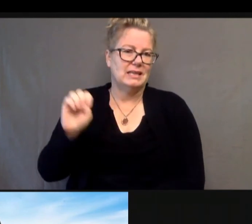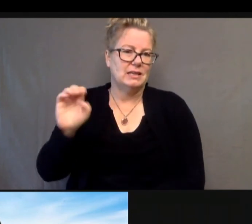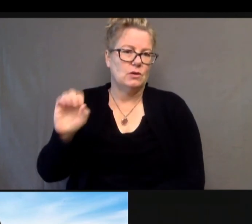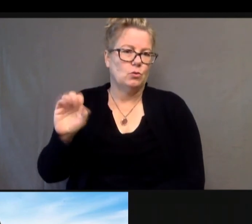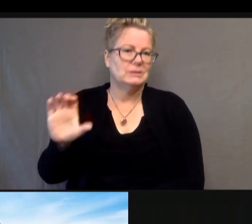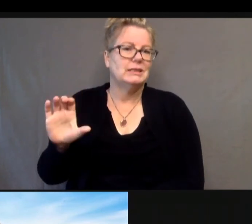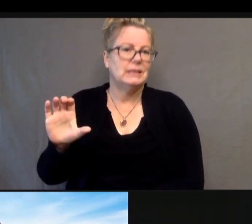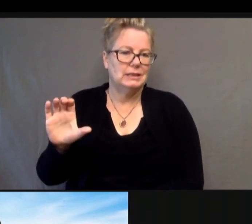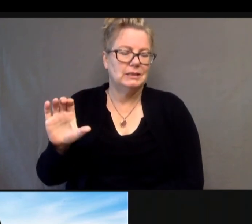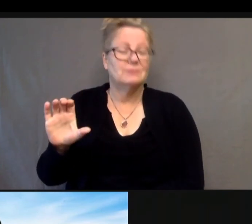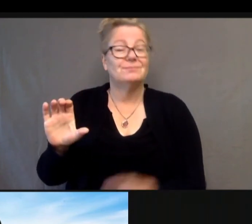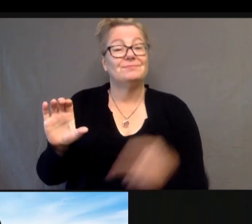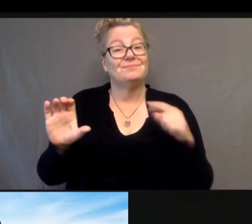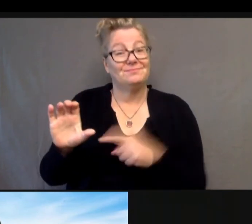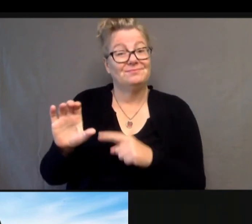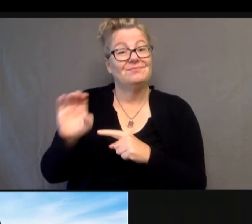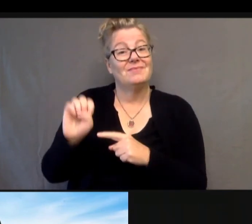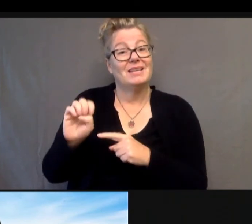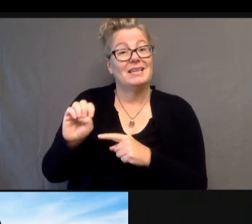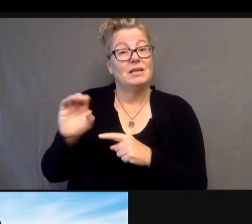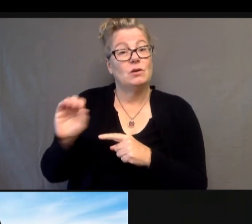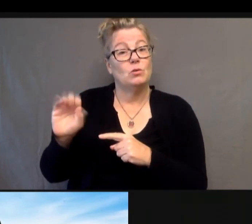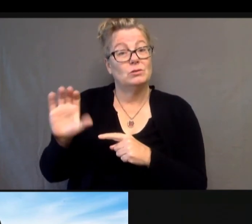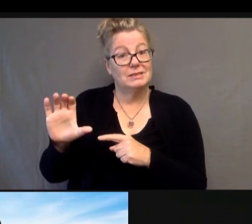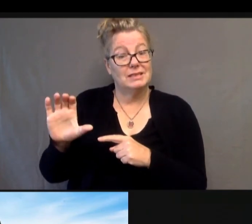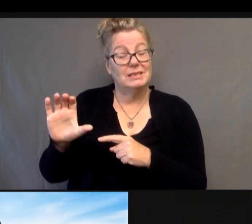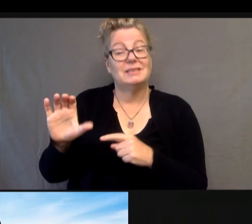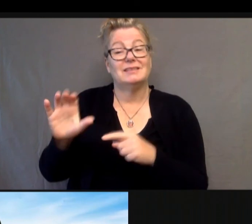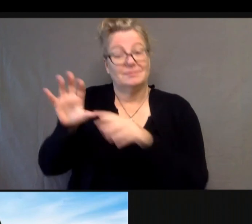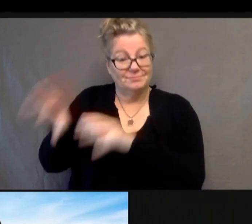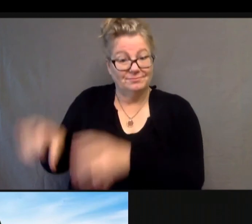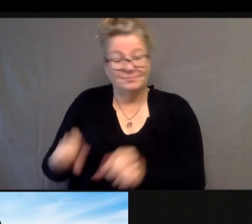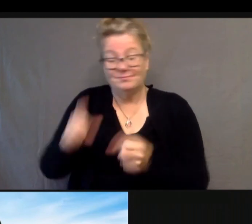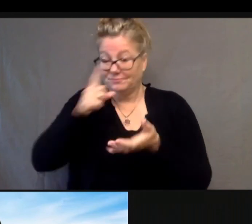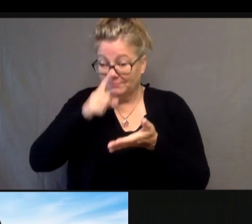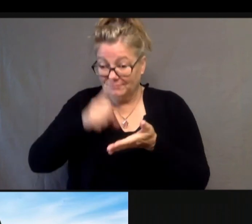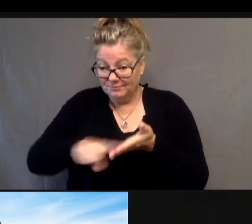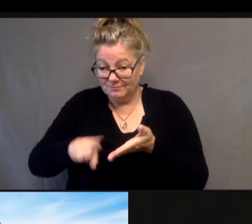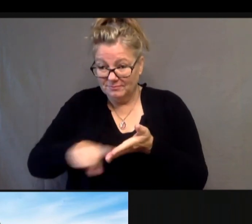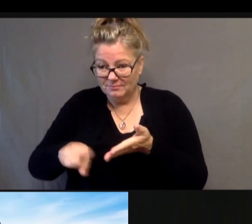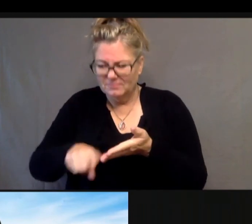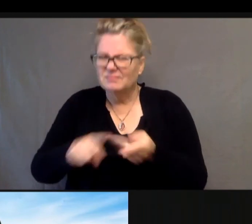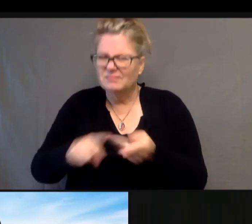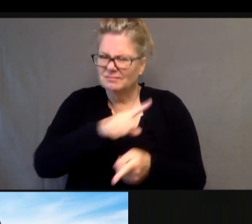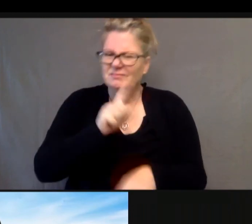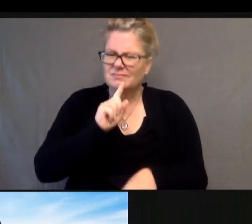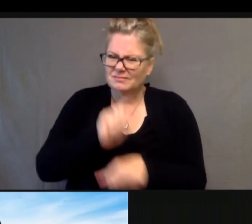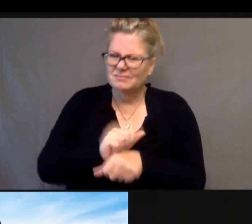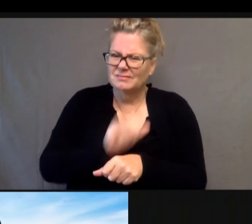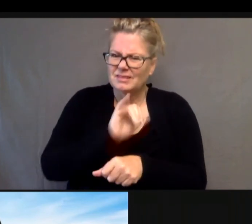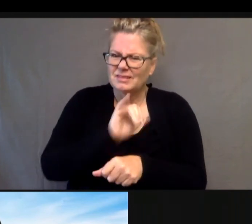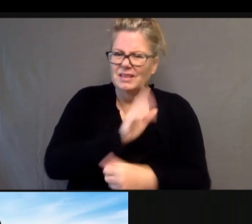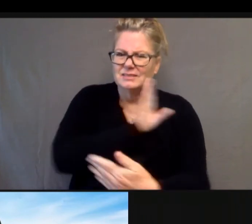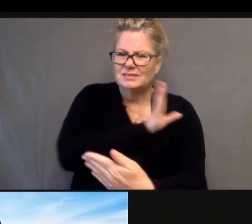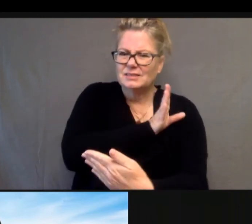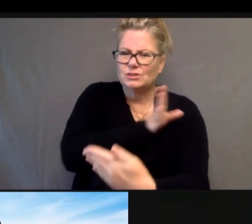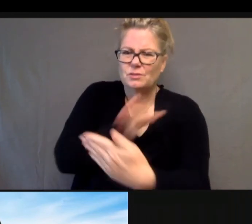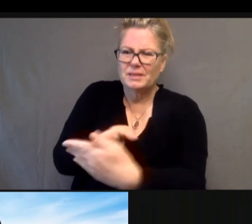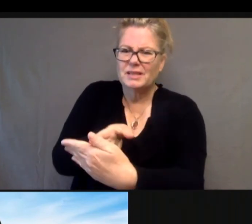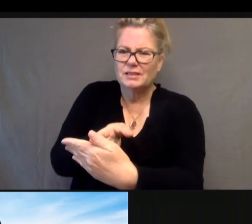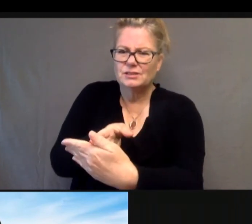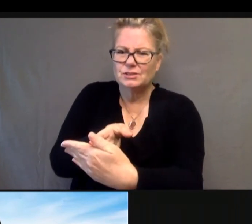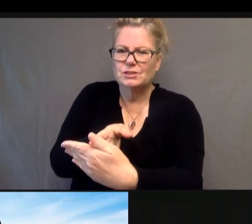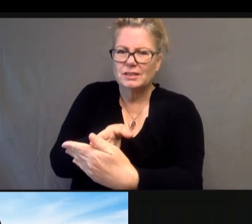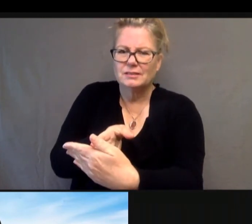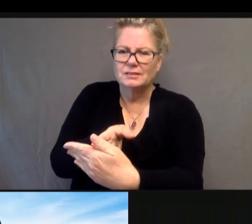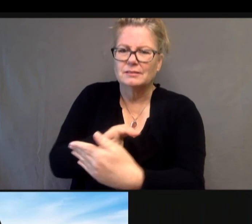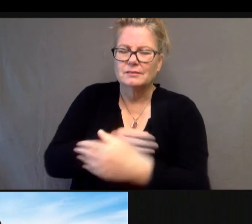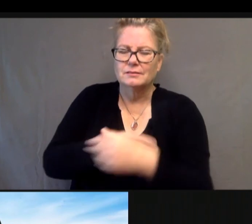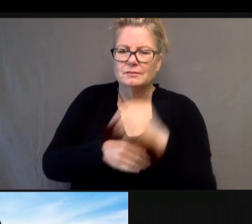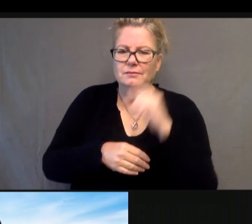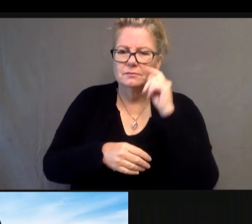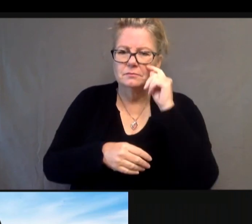EEOC could, if they find that there is discrimination or even if they can mediate early on. So that's